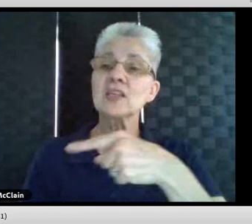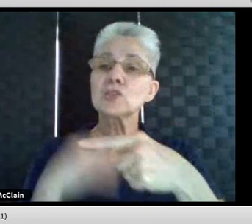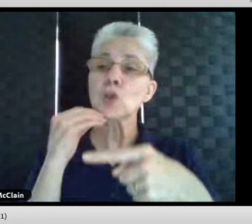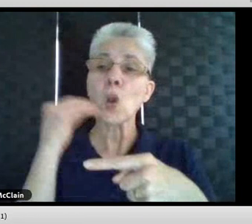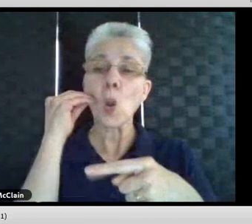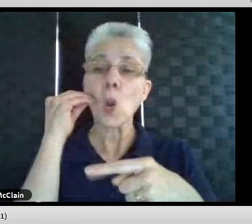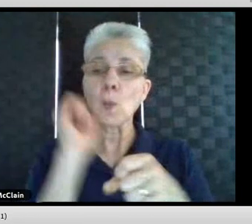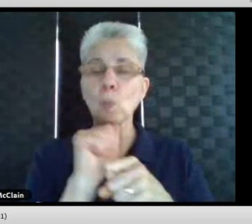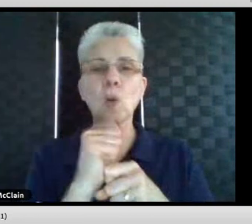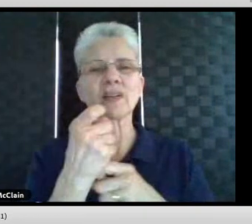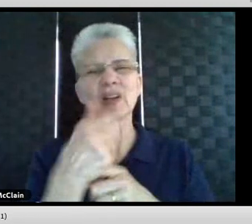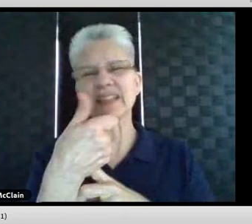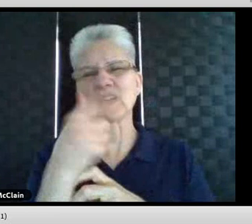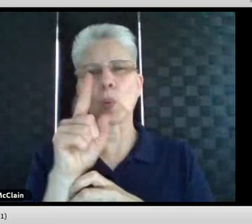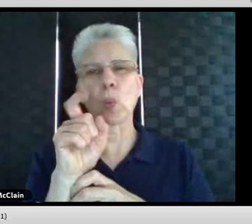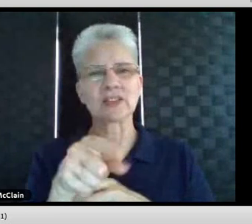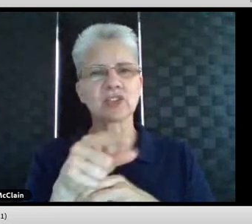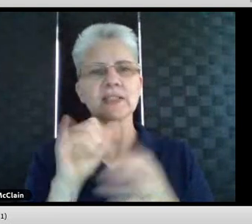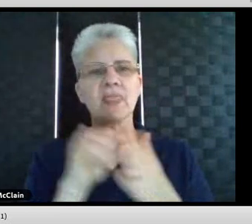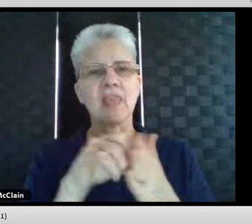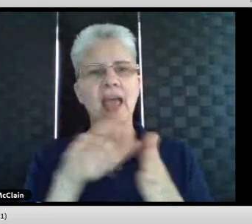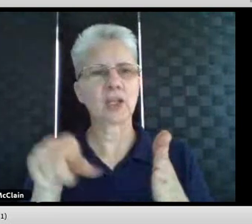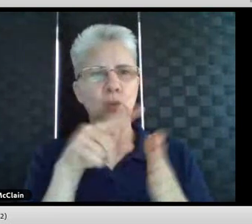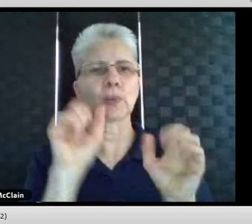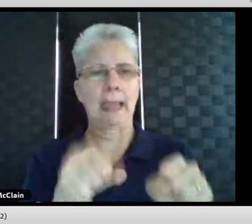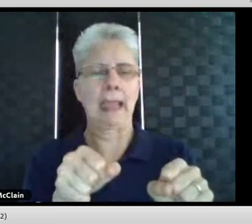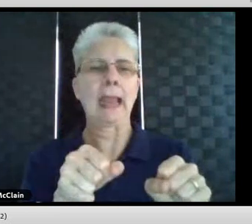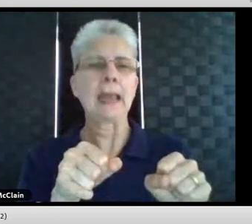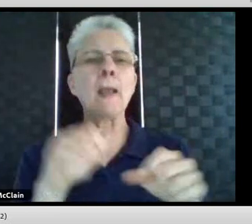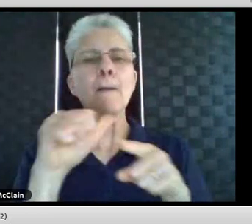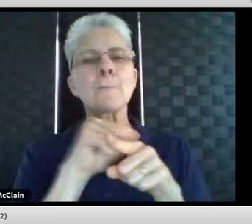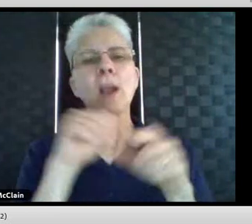These are just about 10 questions that you can practice with,